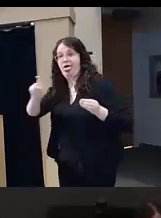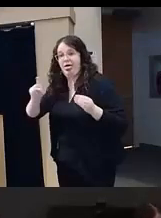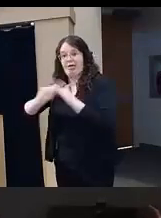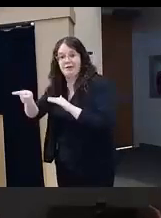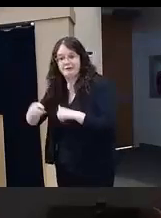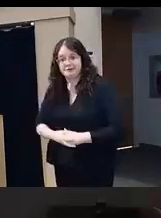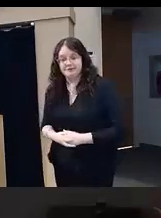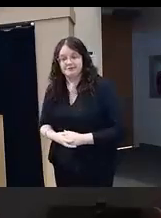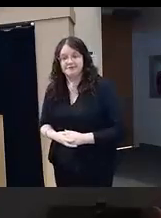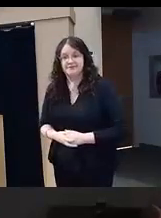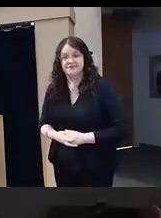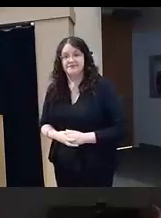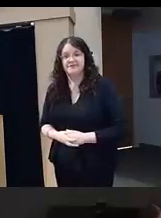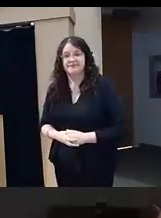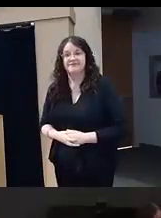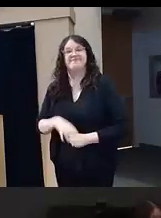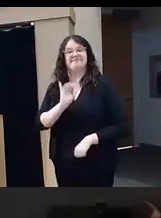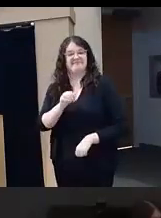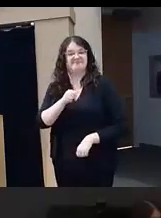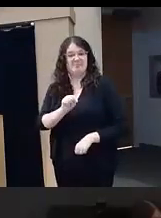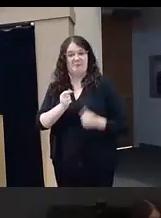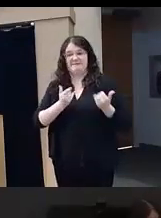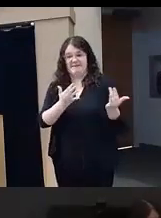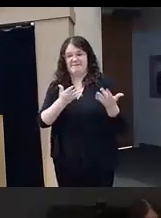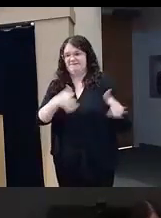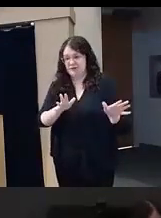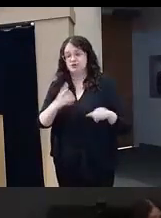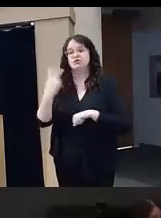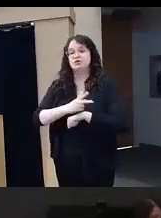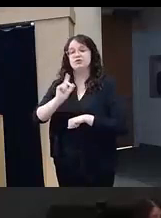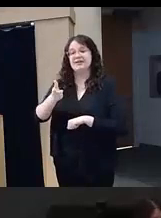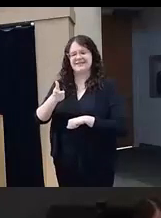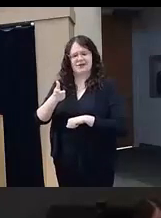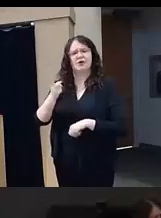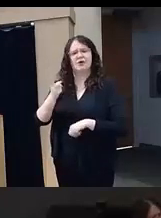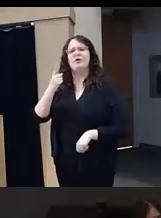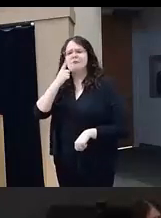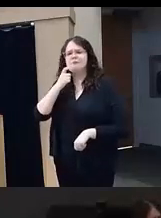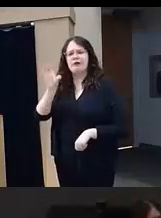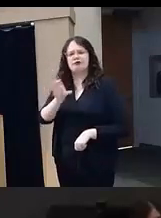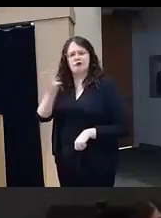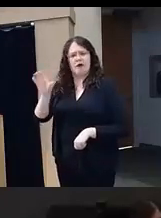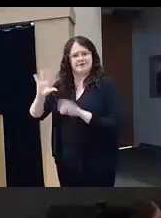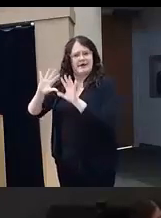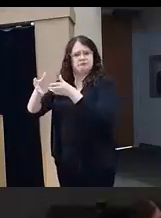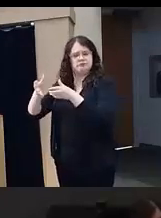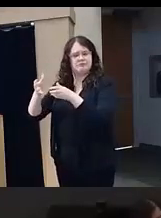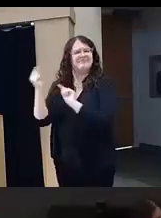and then two days later uh you know we were the Red Cross came took us to a motel nearby that's